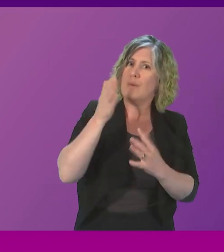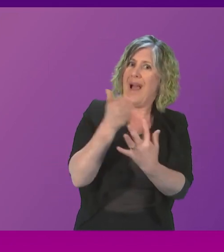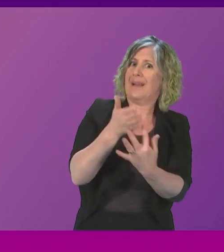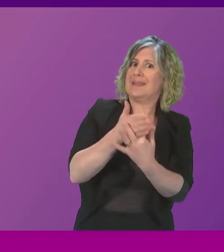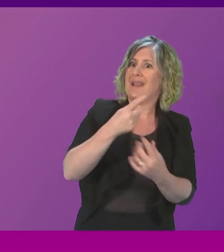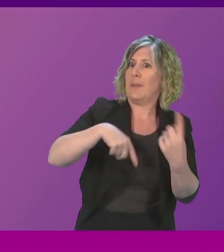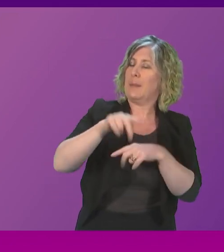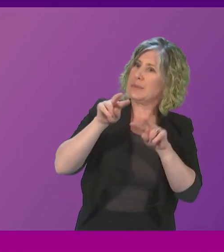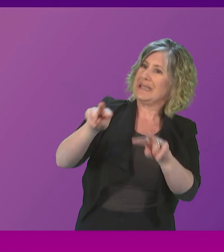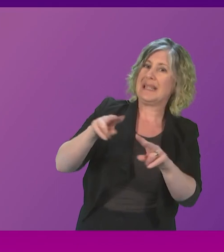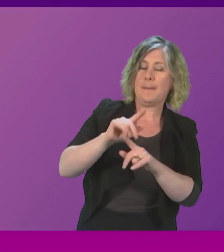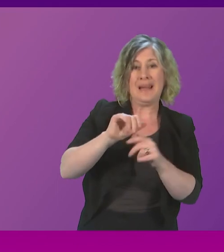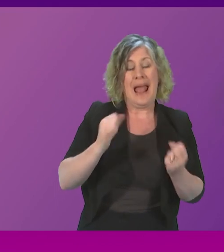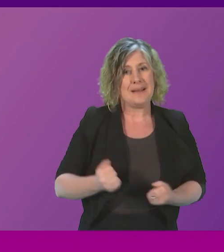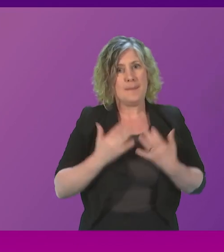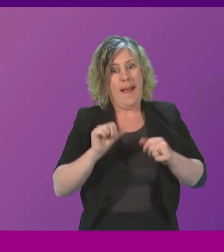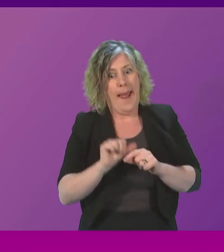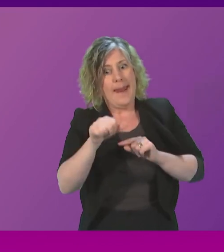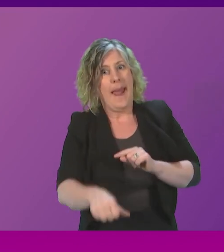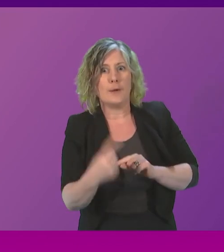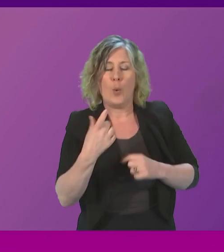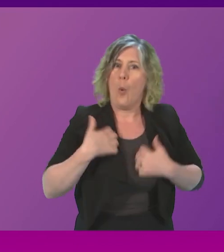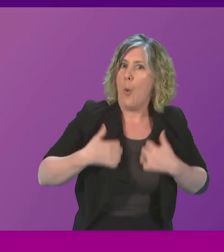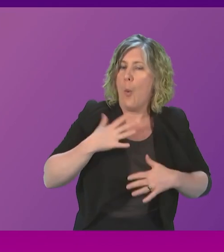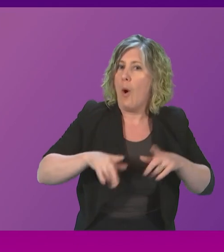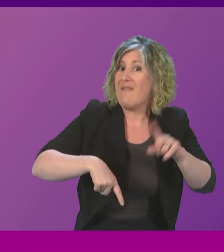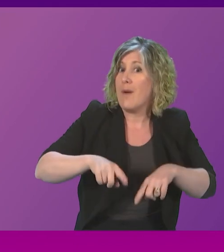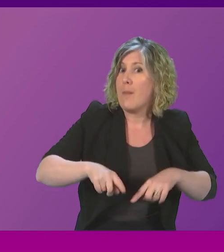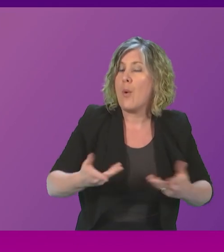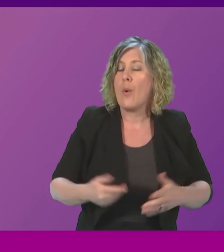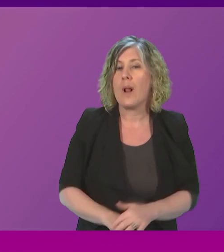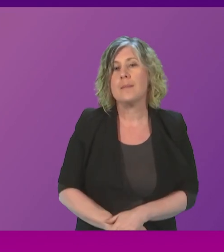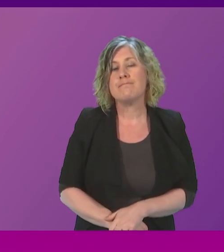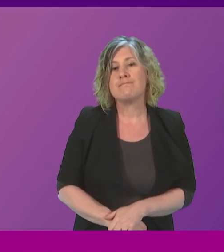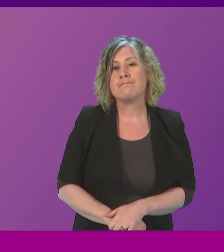help to inspire the next generation of footballers? I heard Jackie Baillie shout, “Oh, seriously!” for some reason.